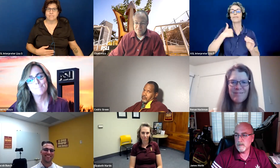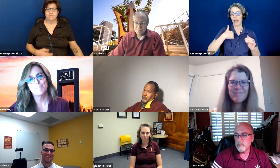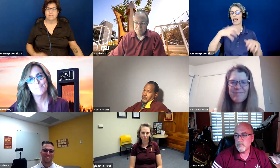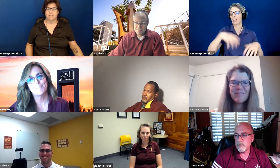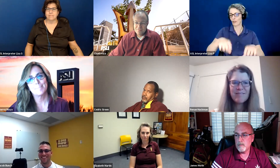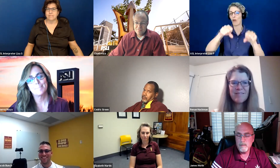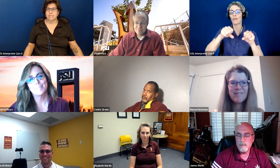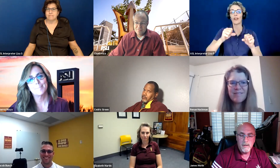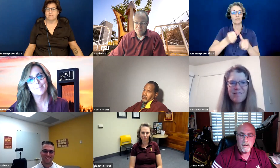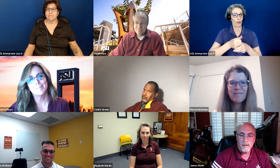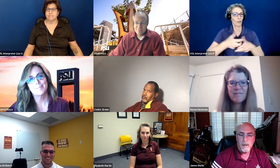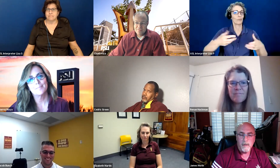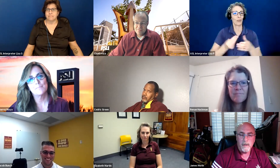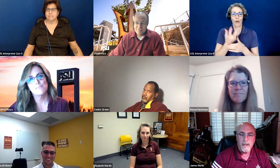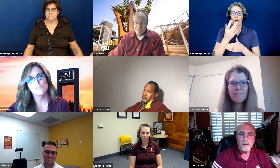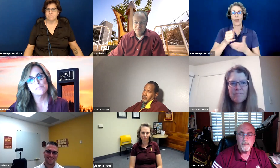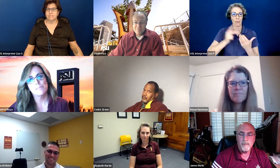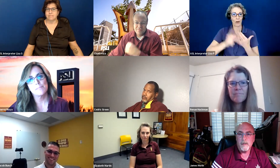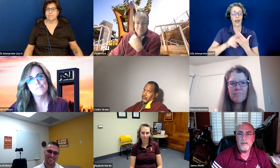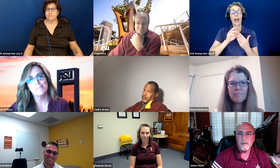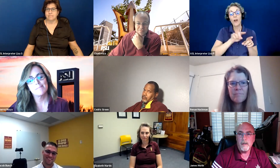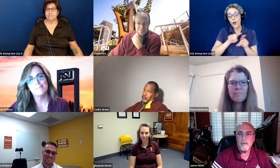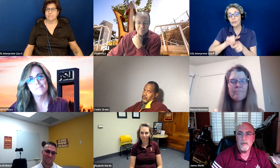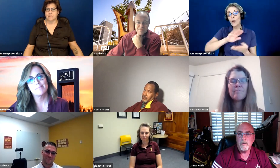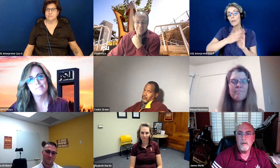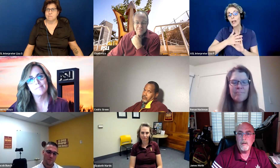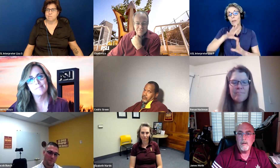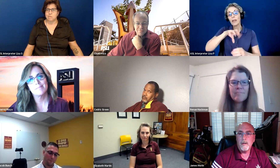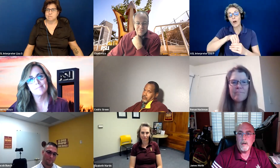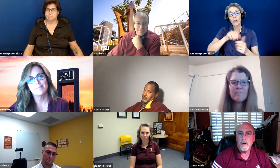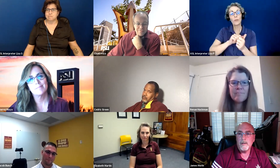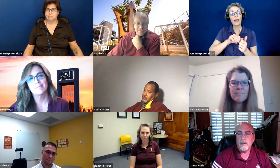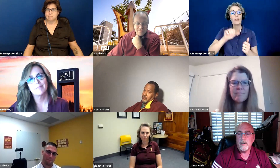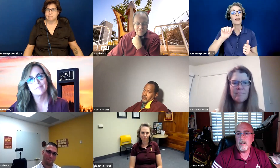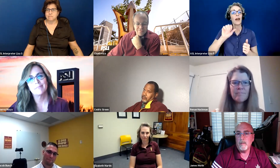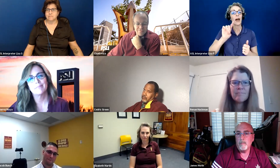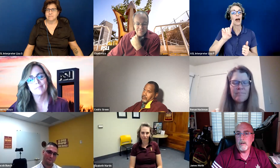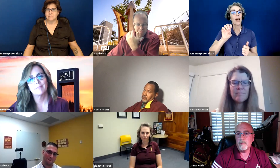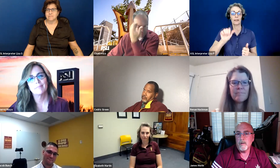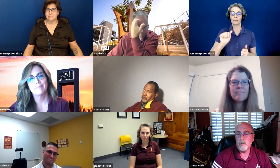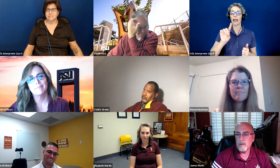I was also involved with adaptive physical education. We did a hiking blind trips